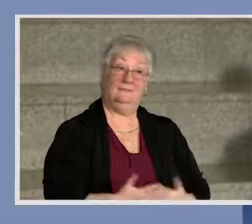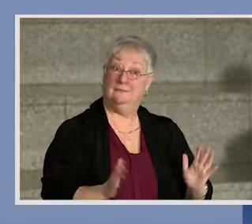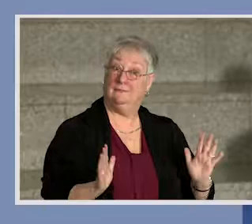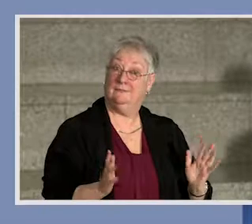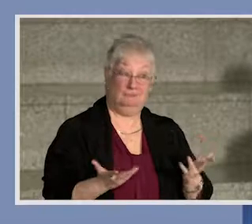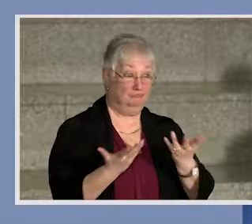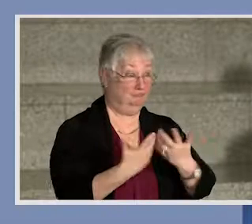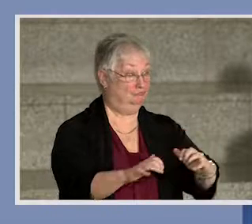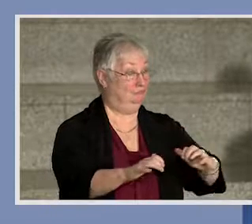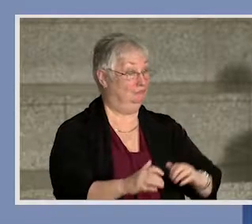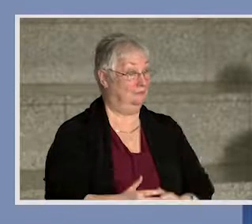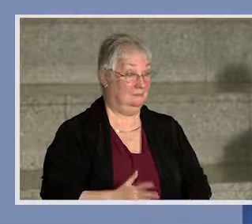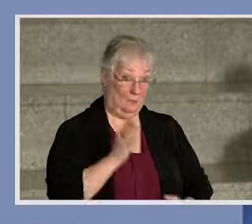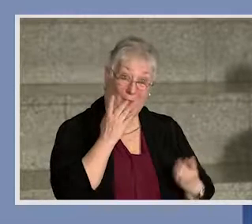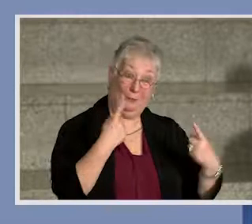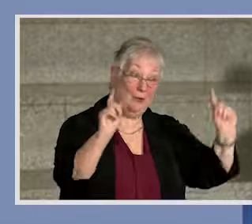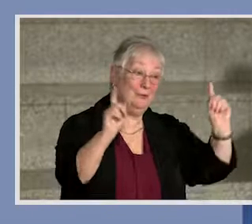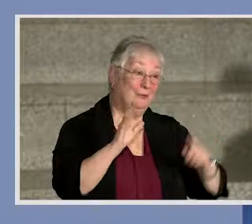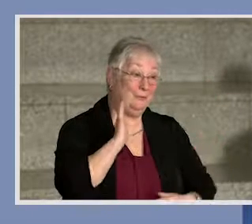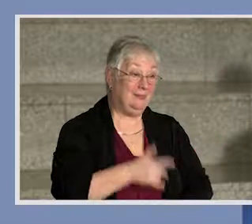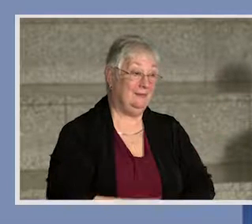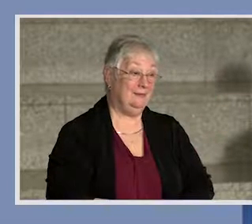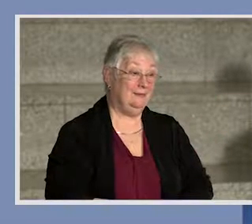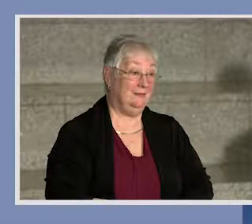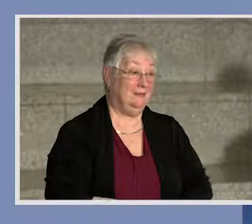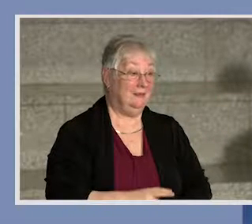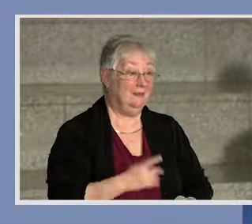LIGHTS ON IN WOODROW WILSON HIGH SCHOOL OR MAKE IMPROVEMENTS TO